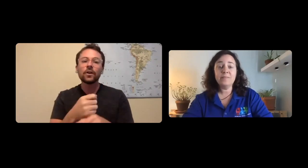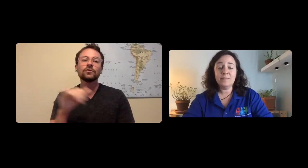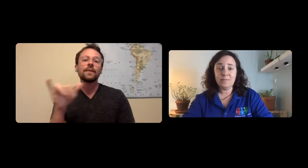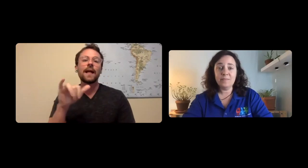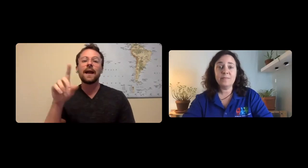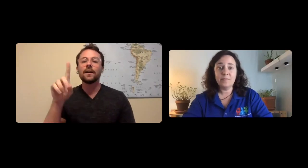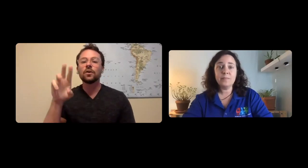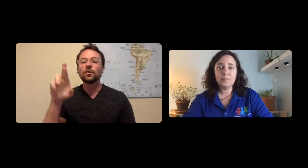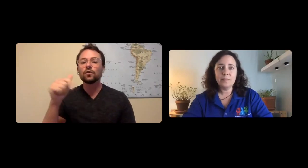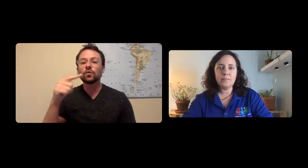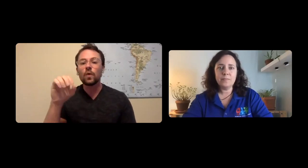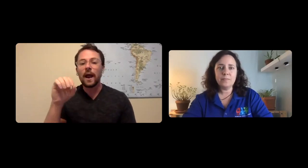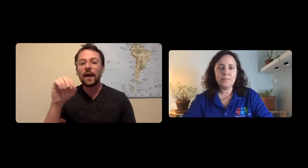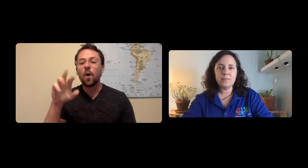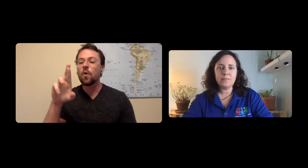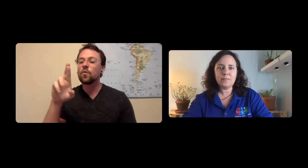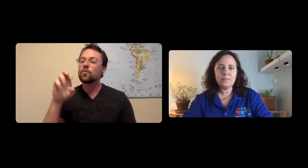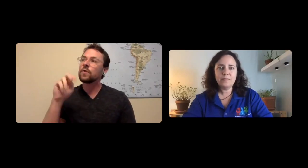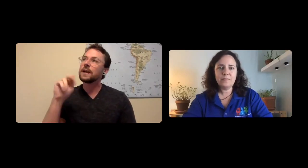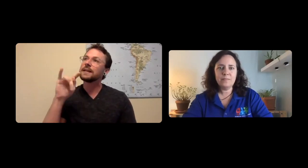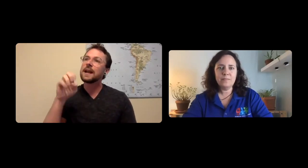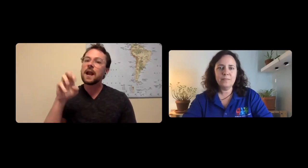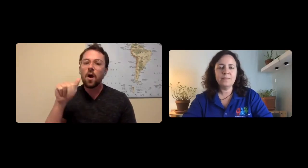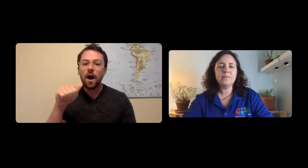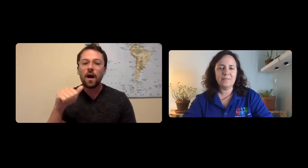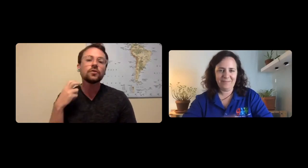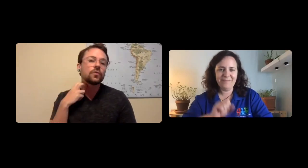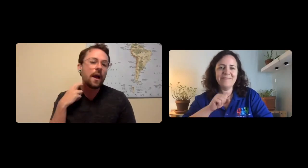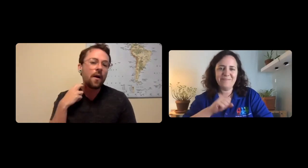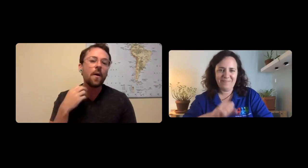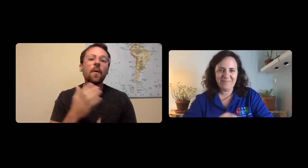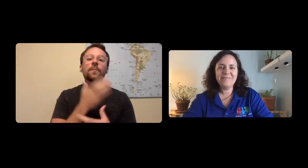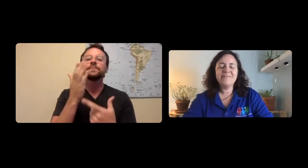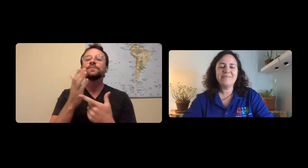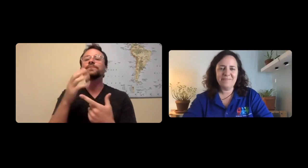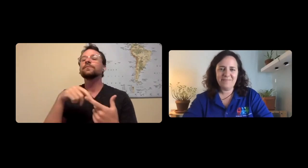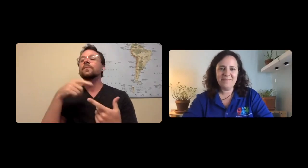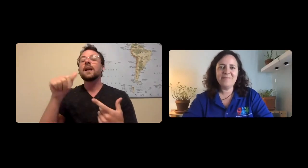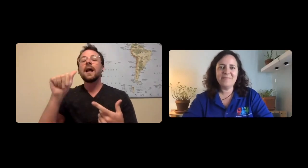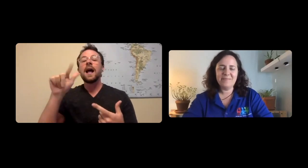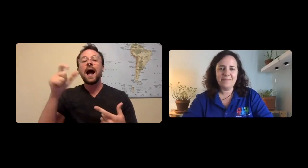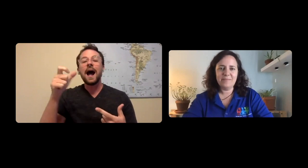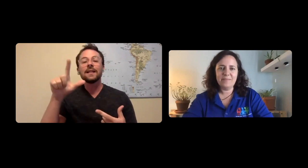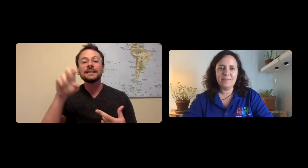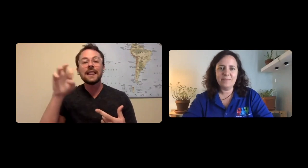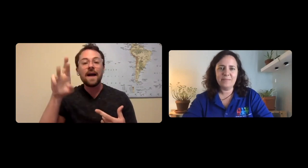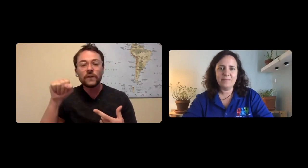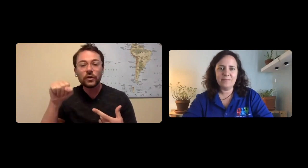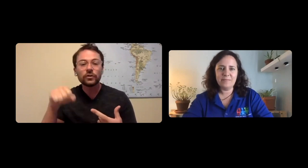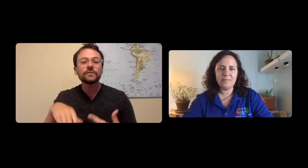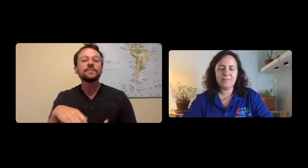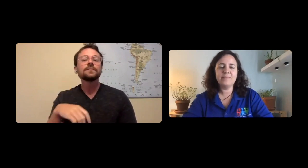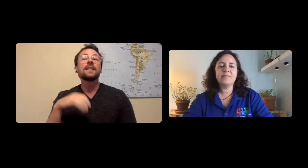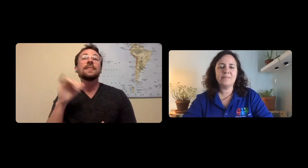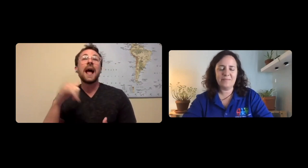I think there's been some workshops that have been given for many years.